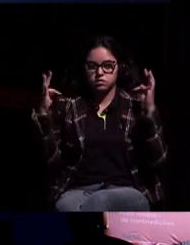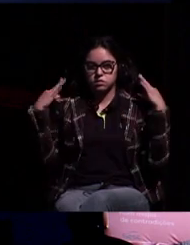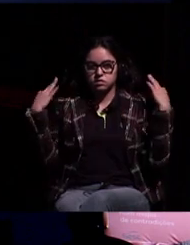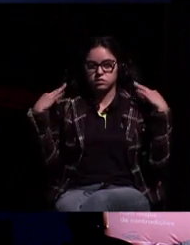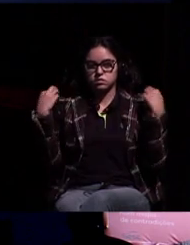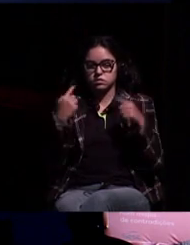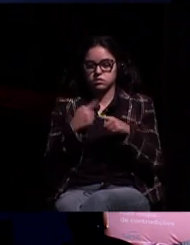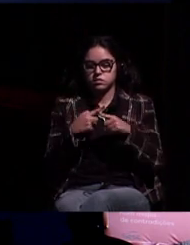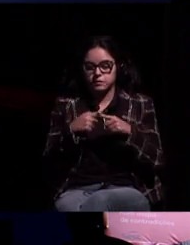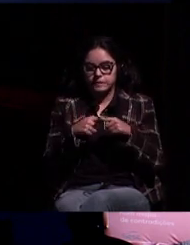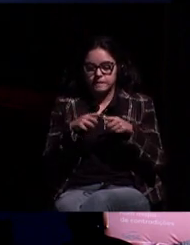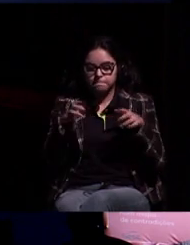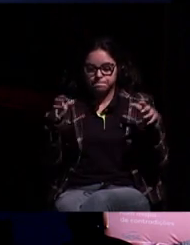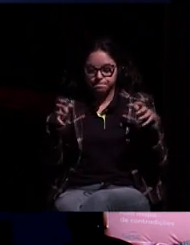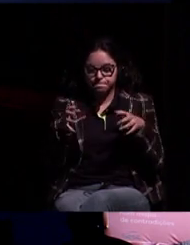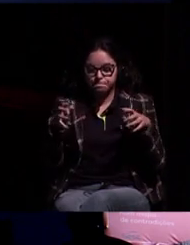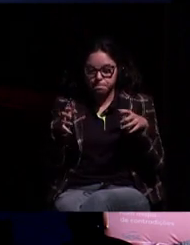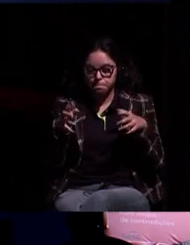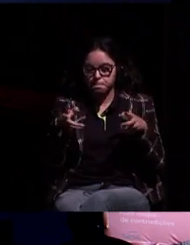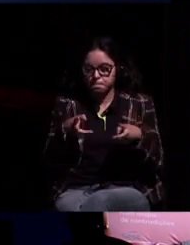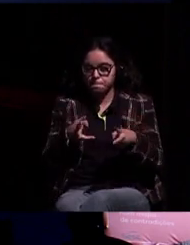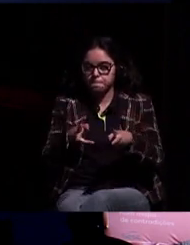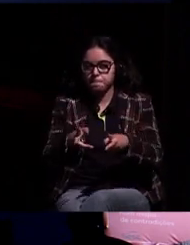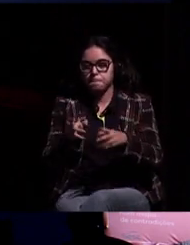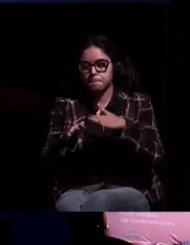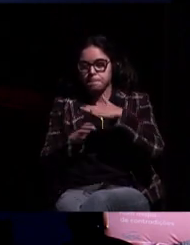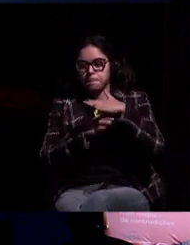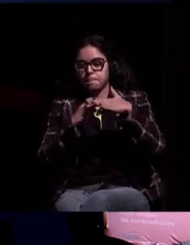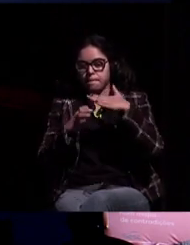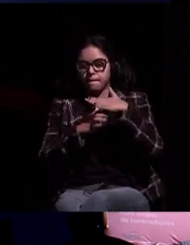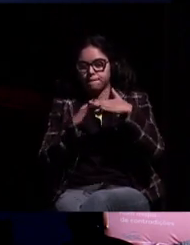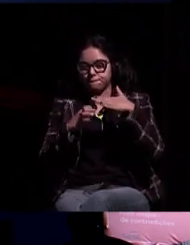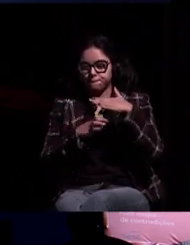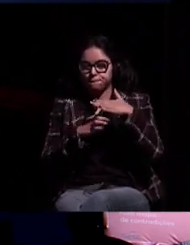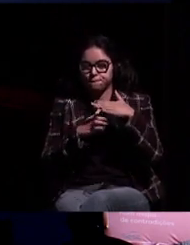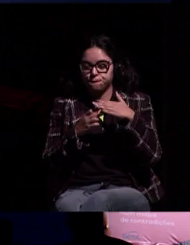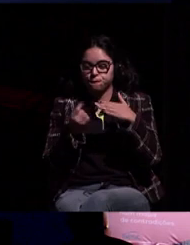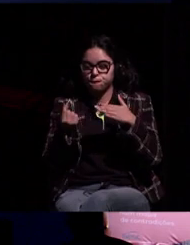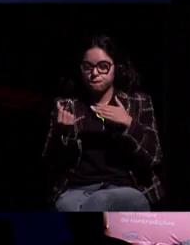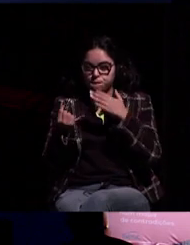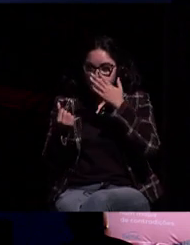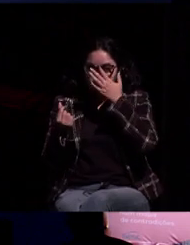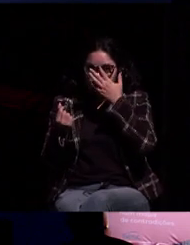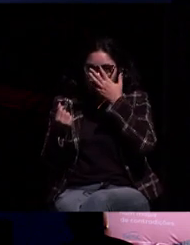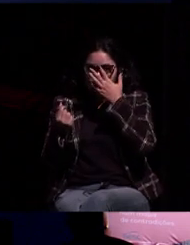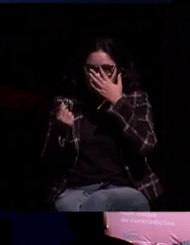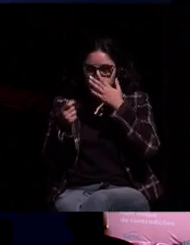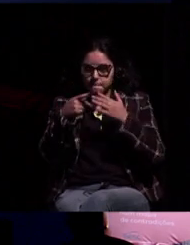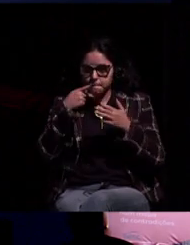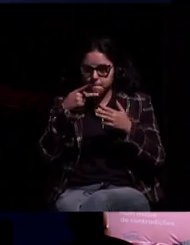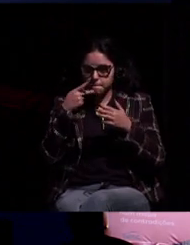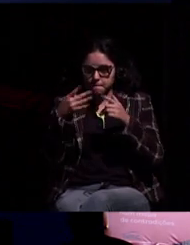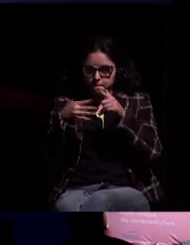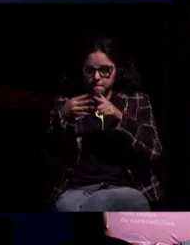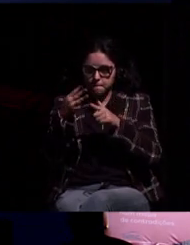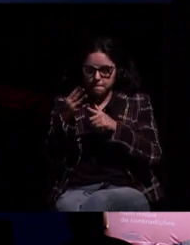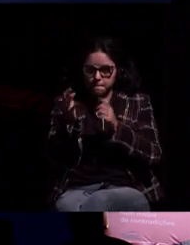by the tourism private sector. We could mention four main factors